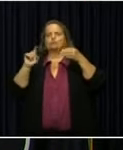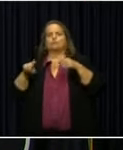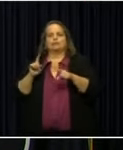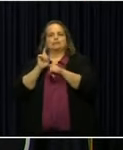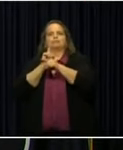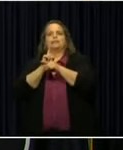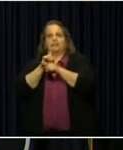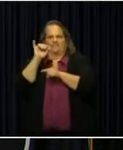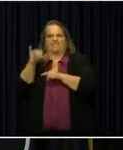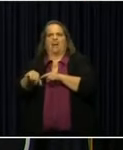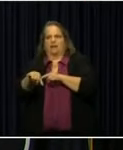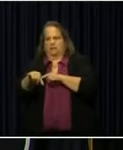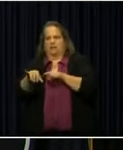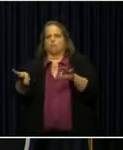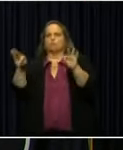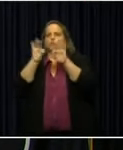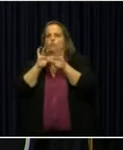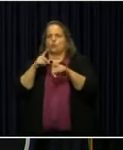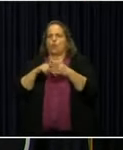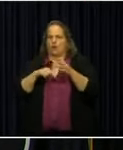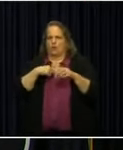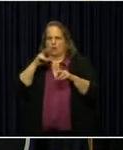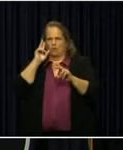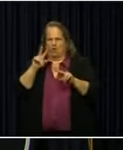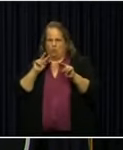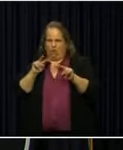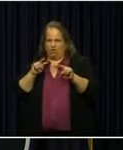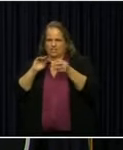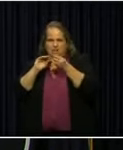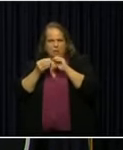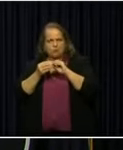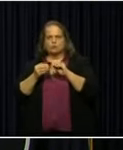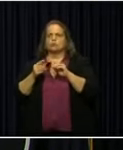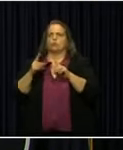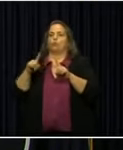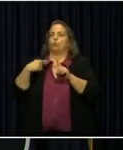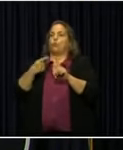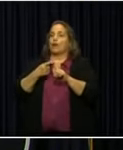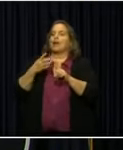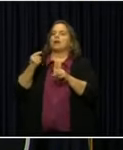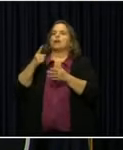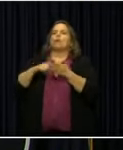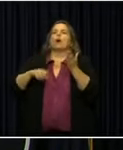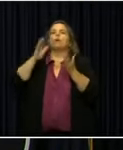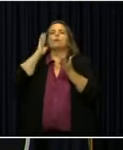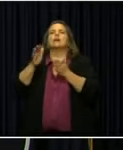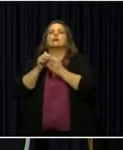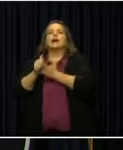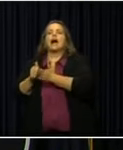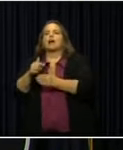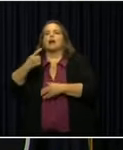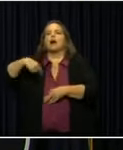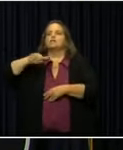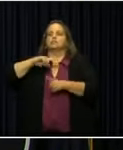IT'S 120 KITS. SO WE'VE GOT ONE KIT PER COUNTY